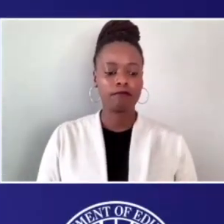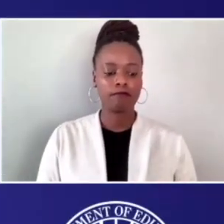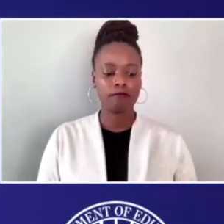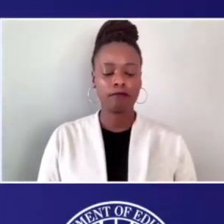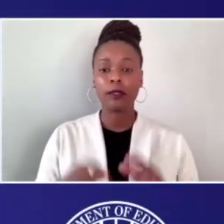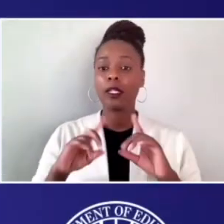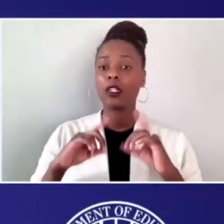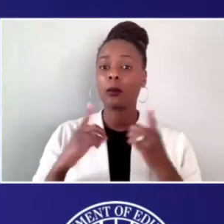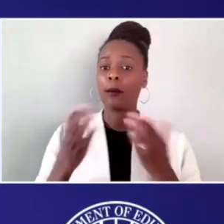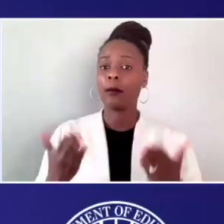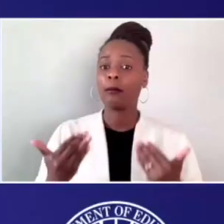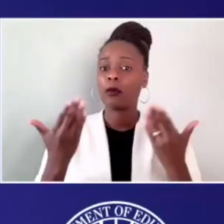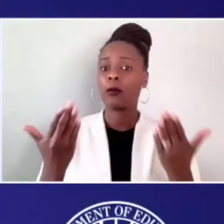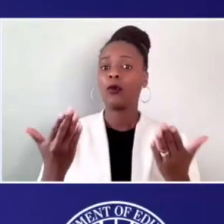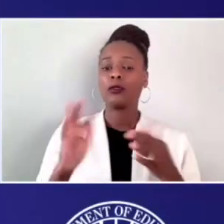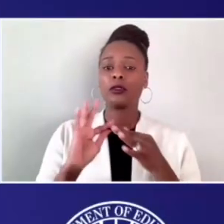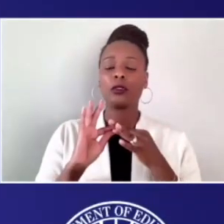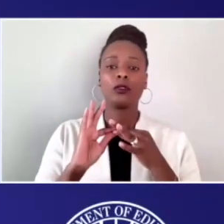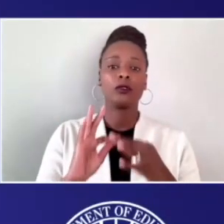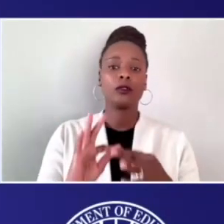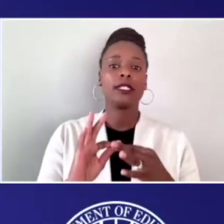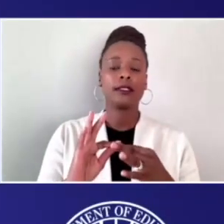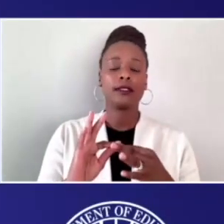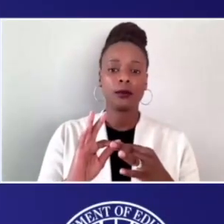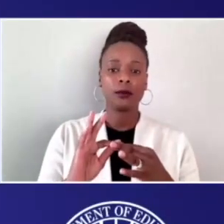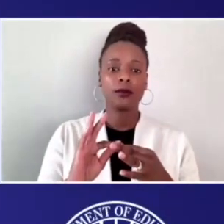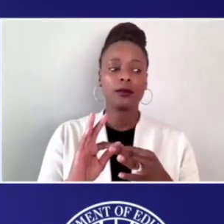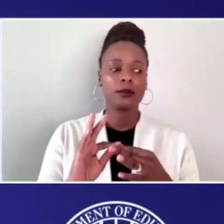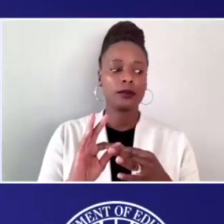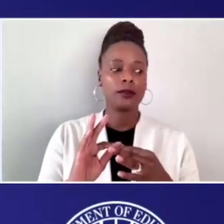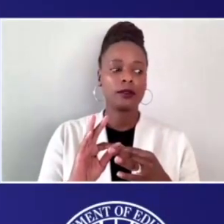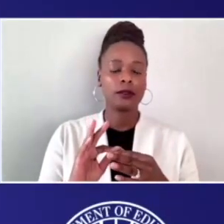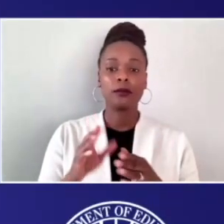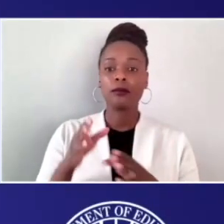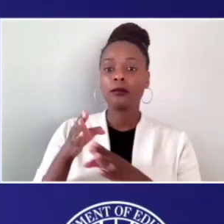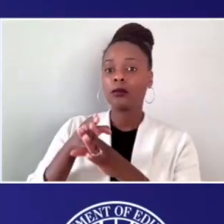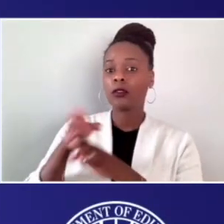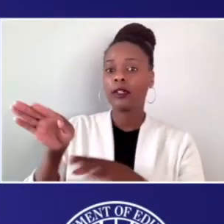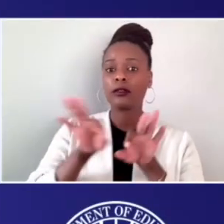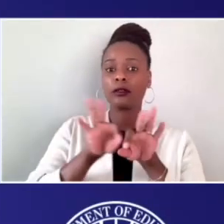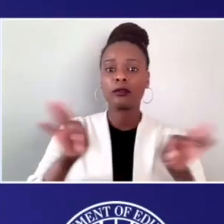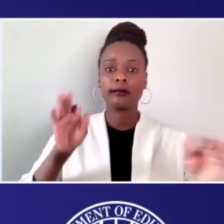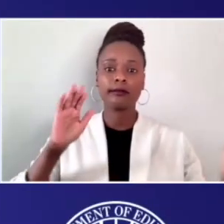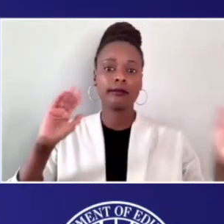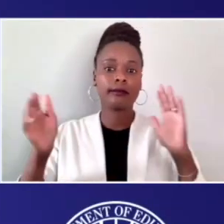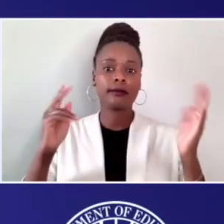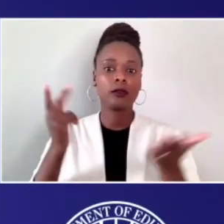proposal related to the professional degree versus graduate degree list.